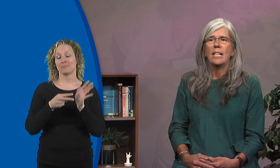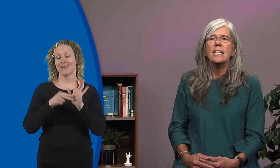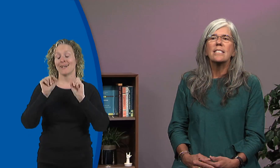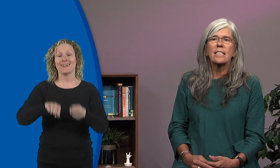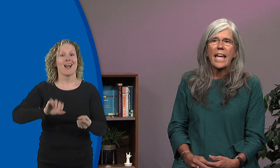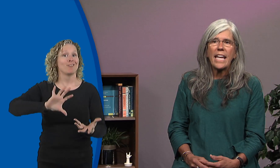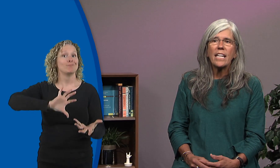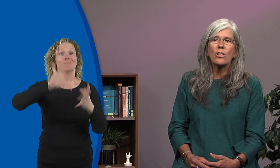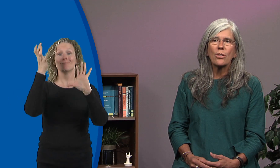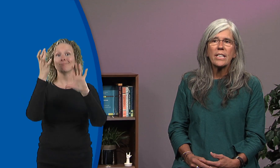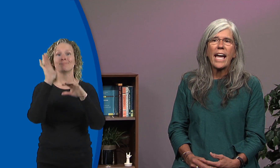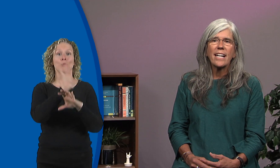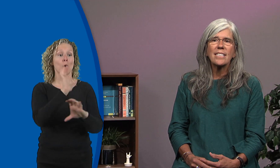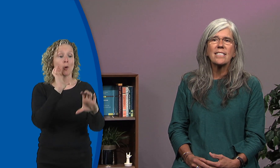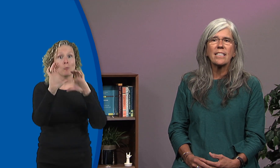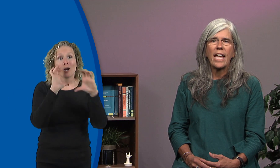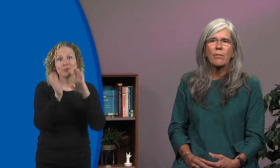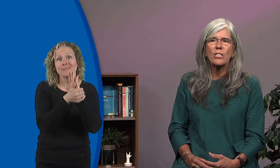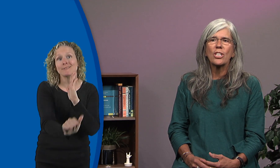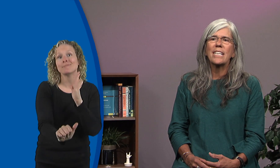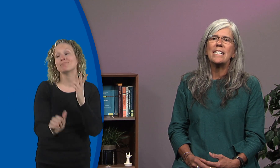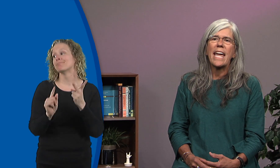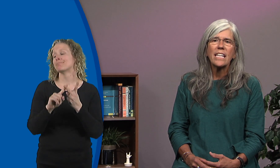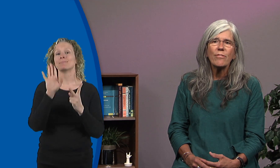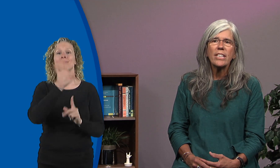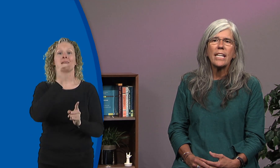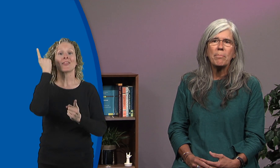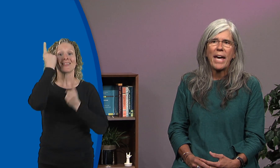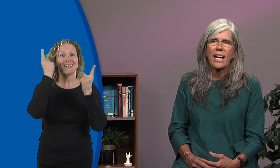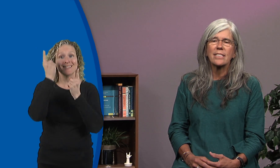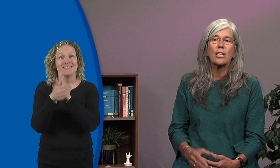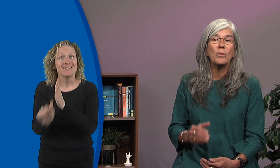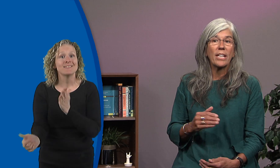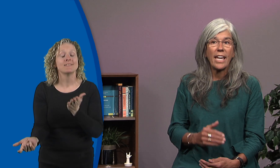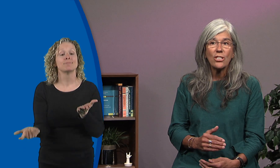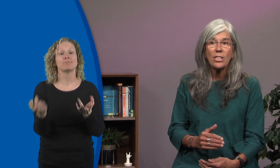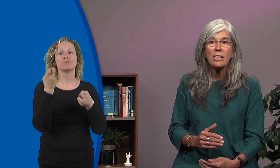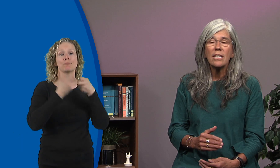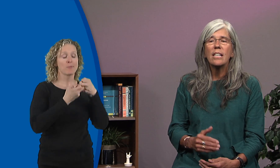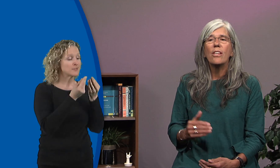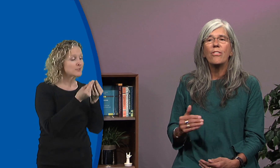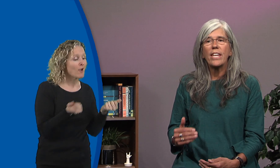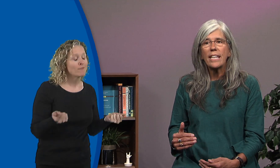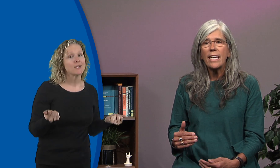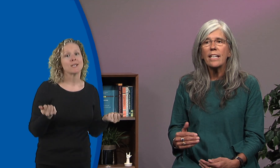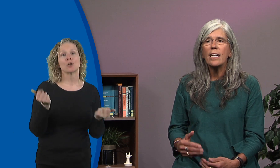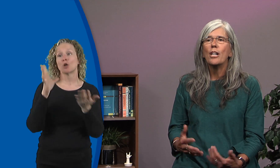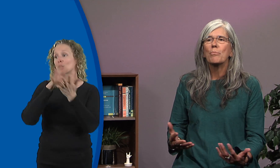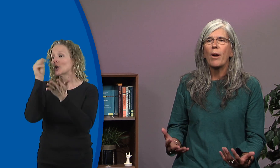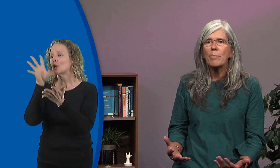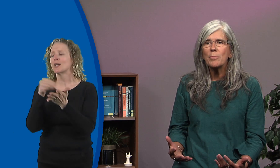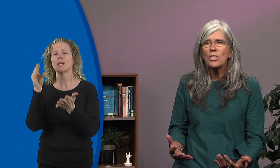Delay in early access to language can negatively impact communication, thinking, problem solving,